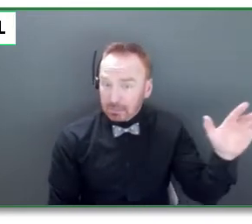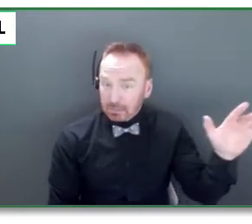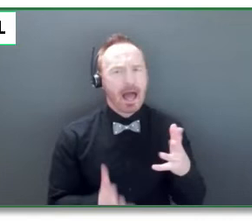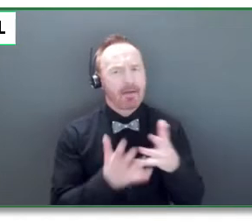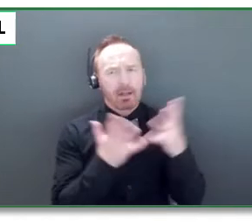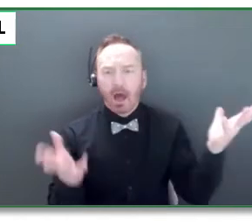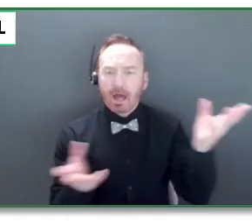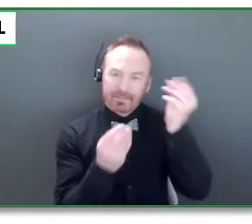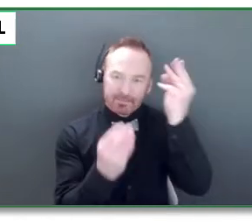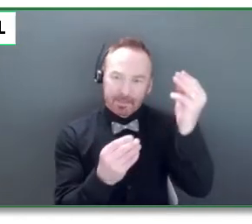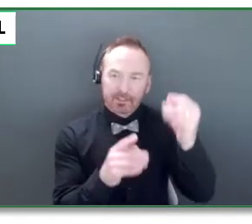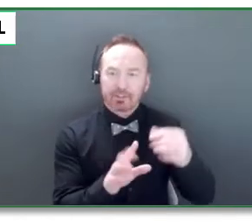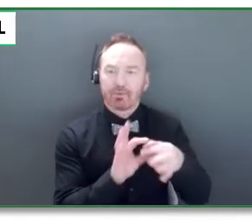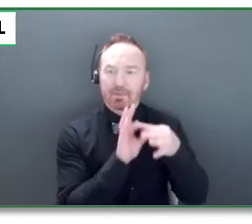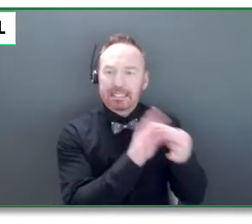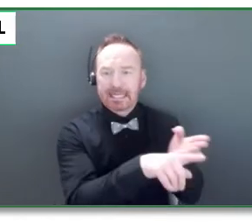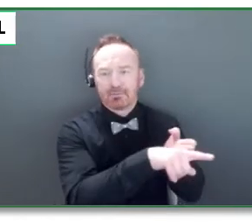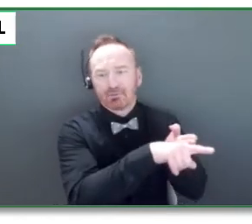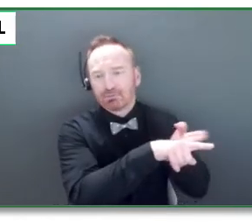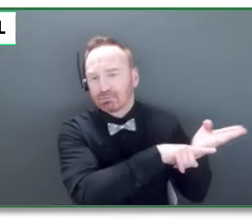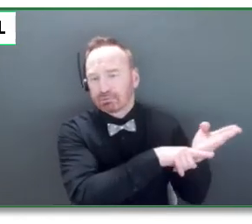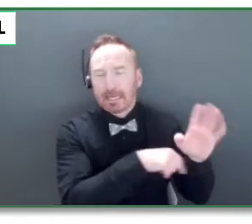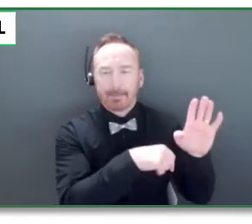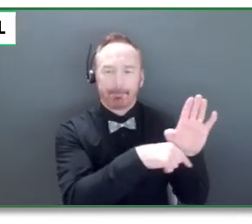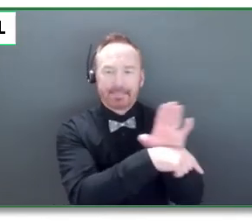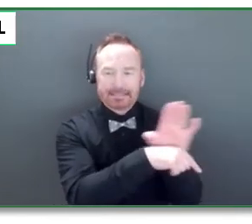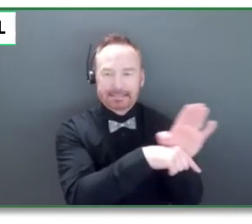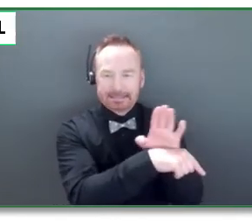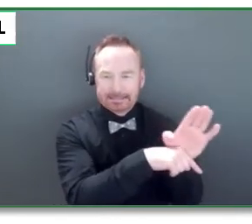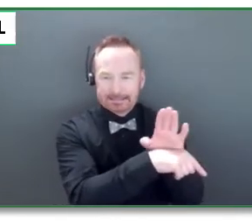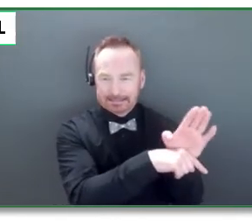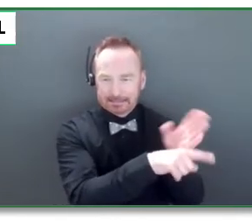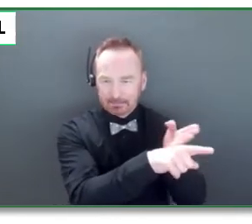with again technical sheets and how to uh